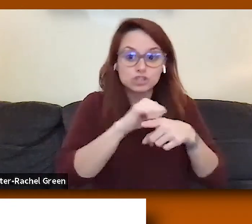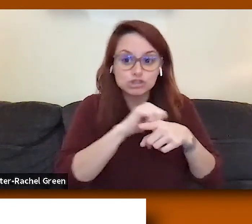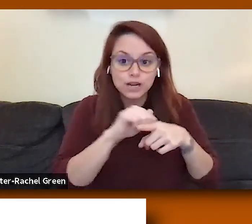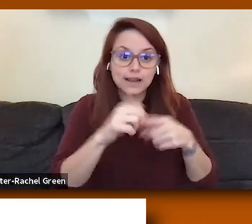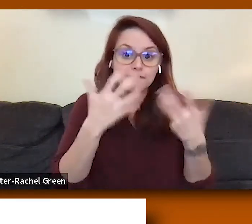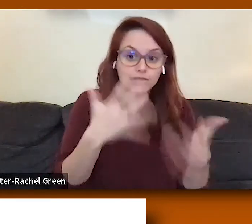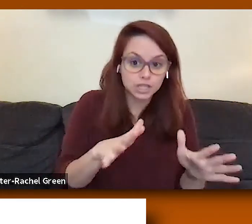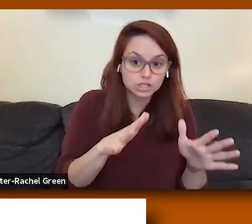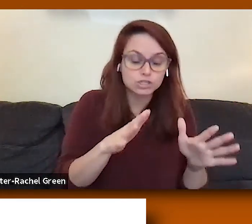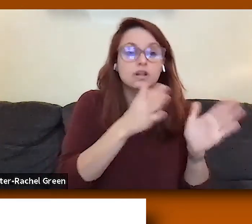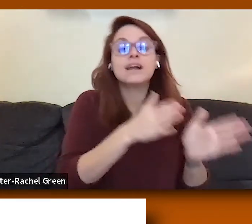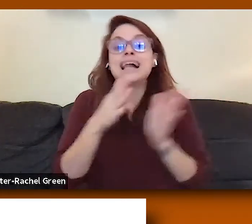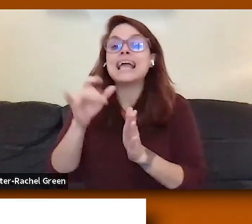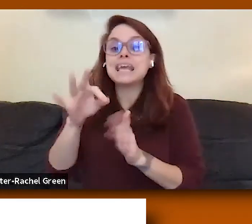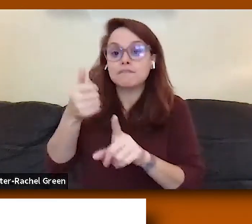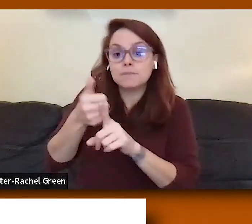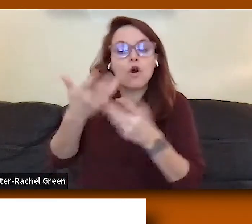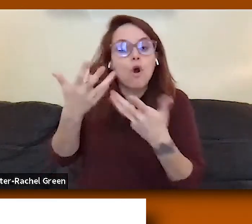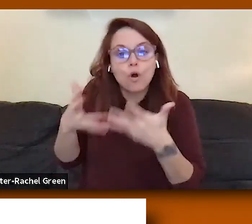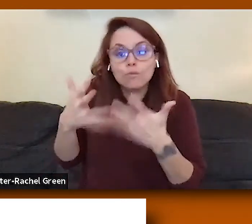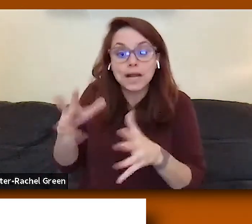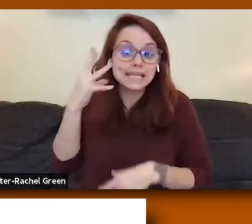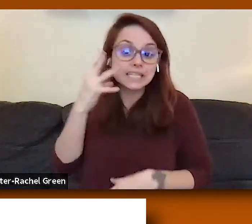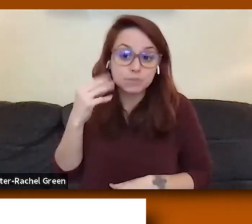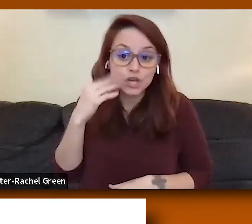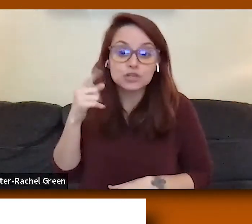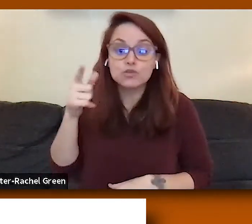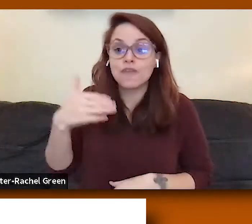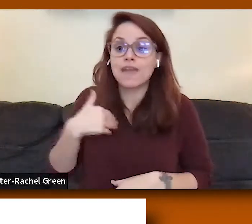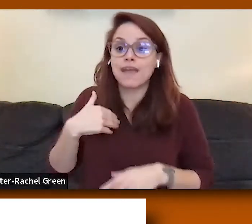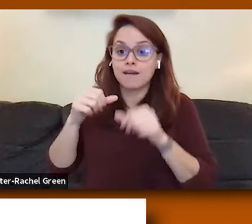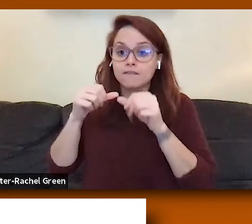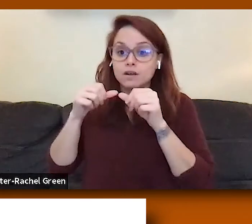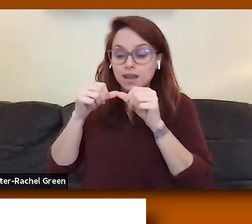If they're experienced, do they have an ongoing record of accomplishment?